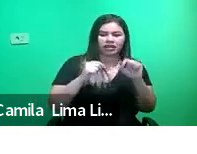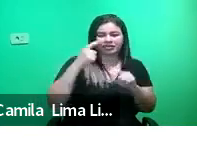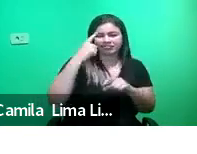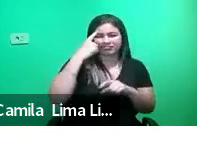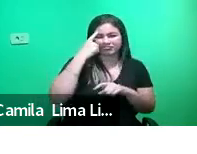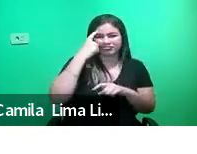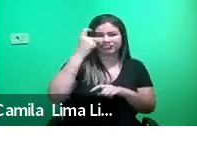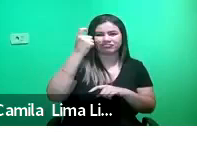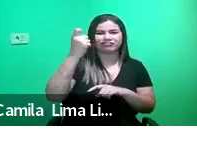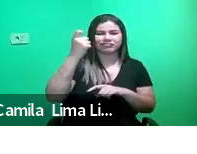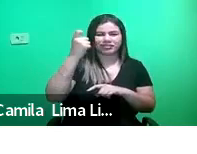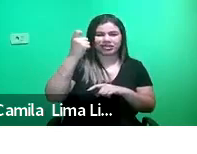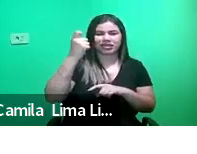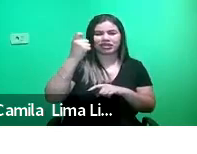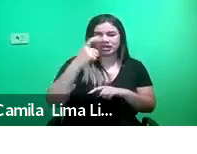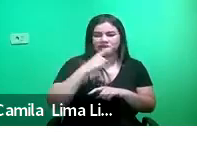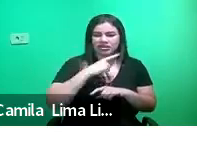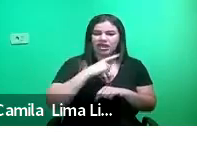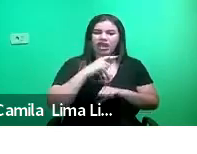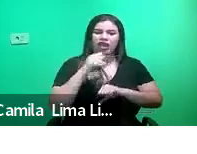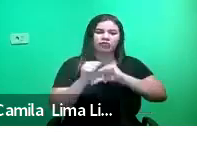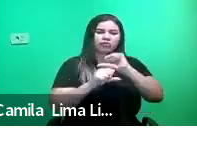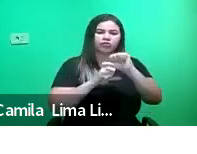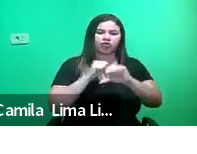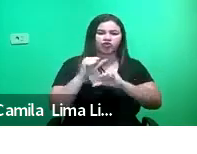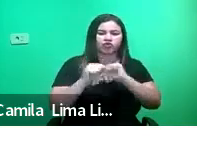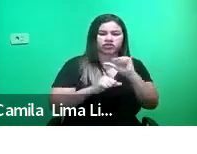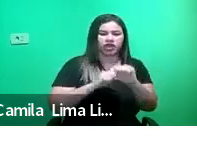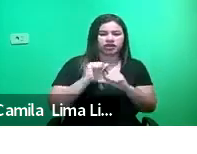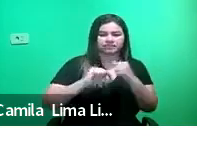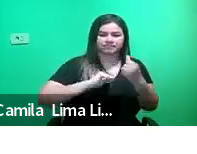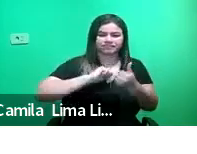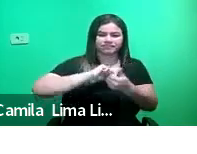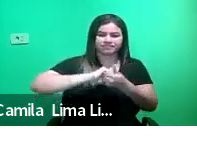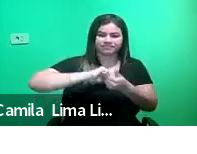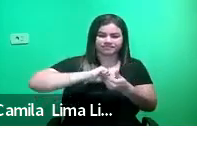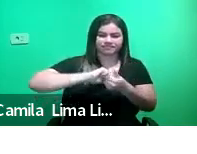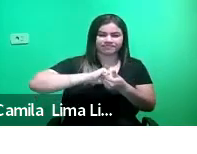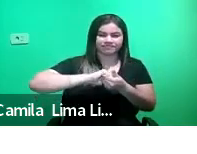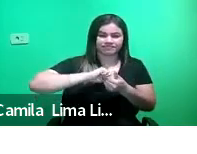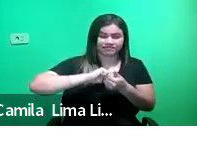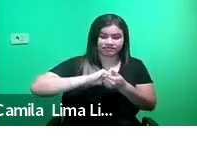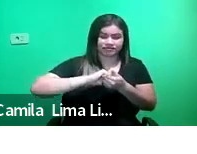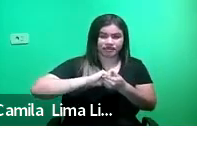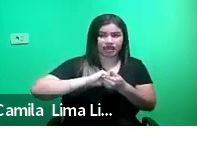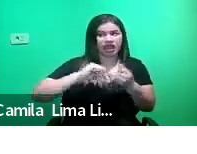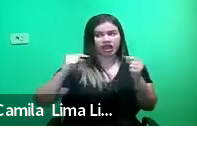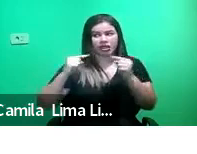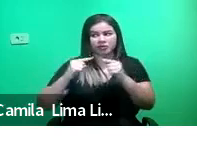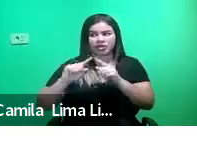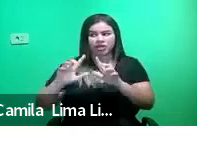qualitative change you the relation itself, between the stim imulus, how the timulus and the reaction. So So that's what he's putting